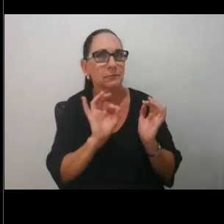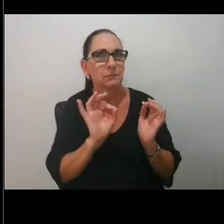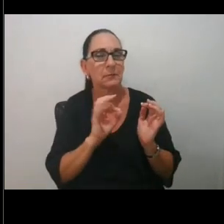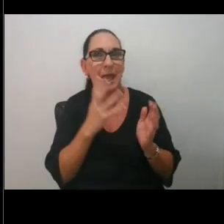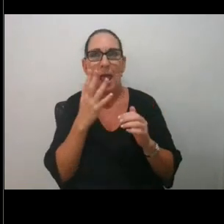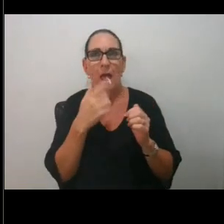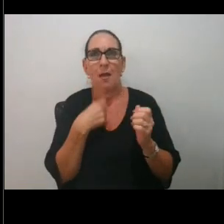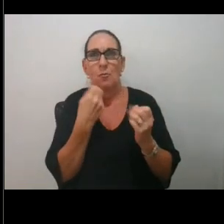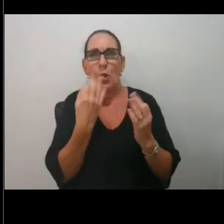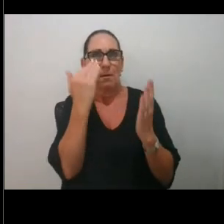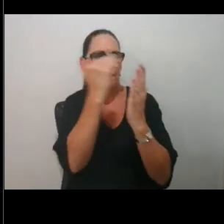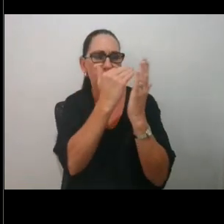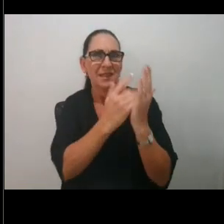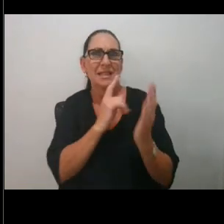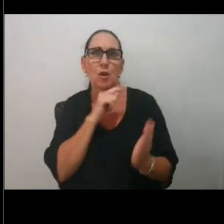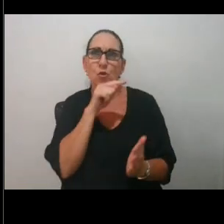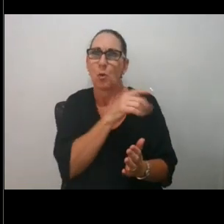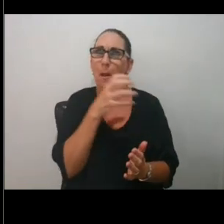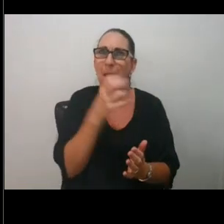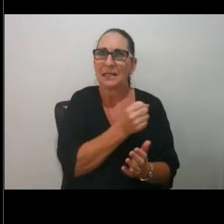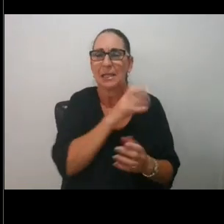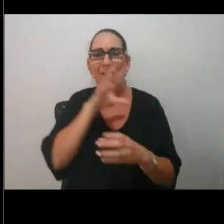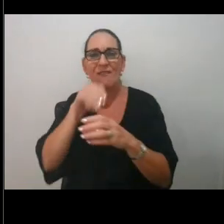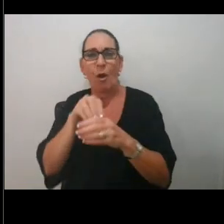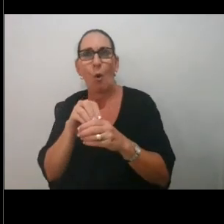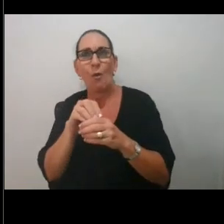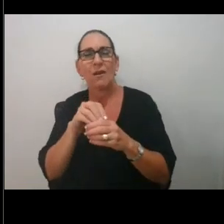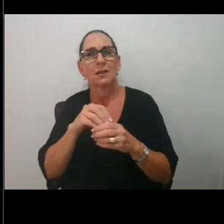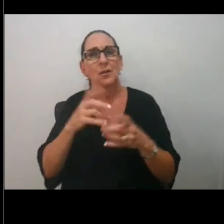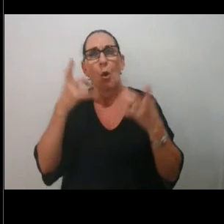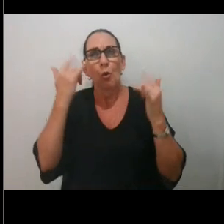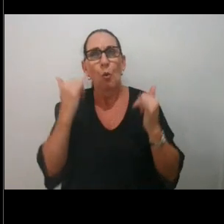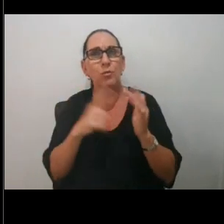in Court Link if they don't uh perform well that we breach them there's there's no there's